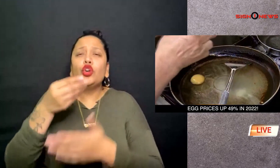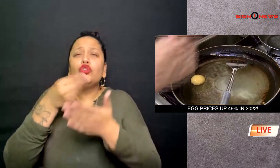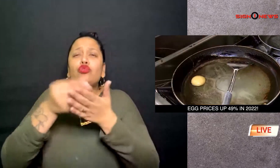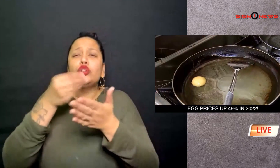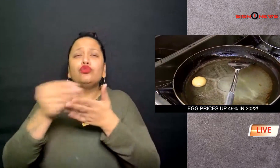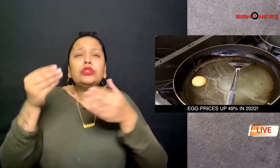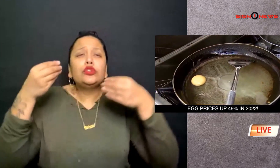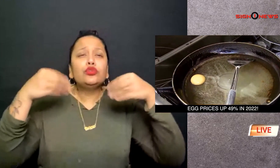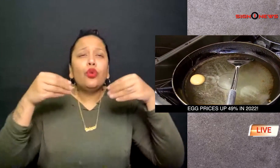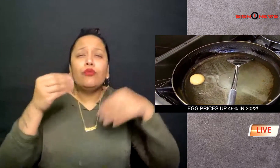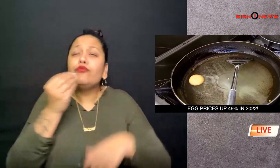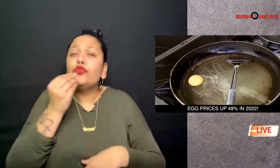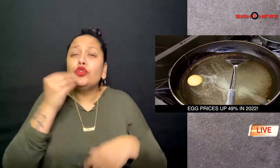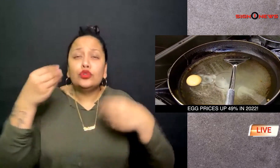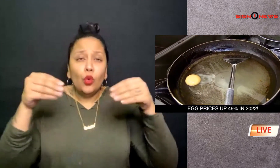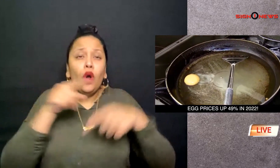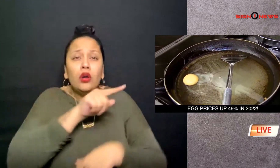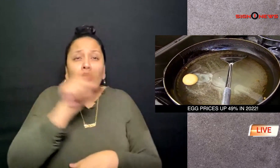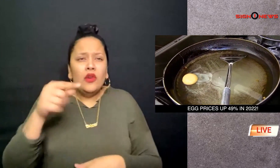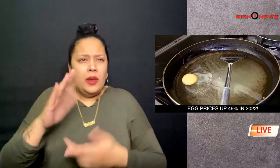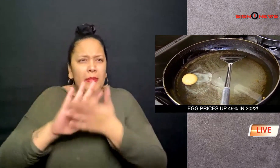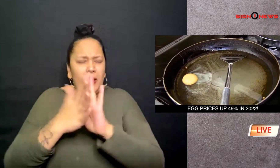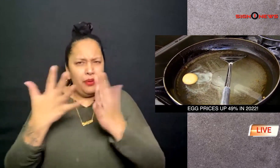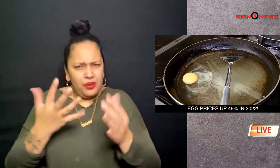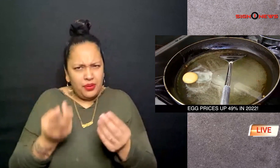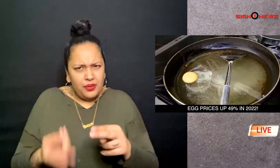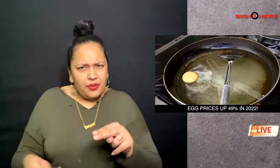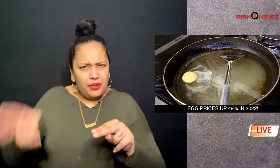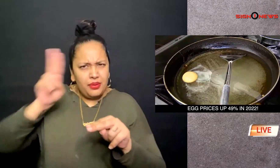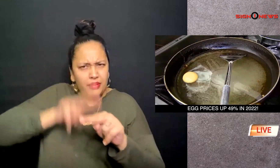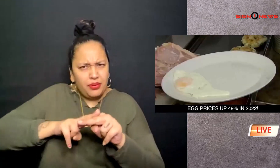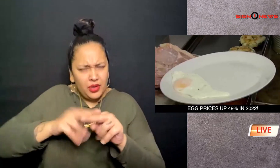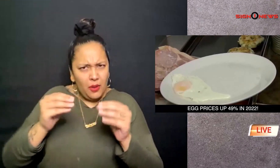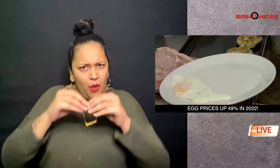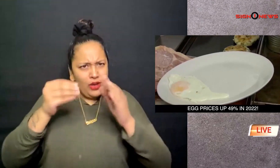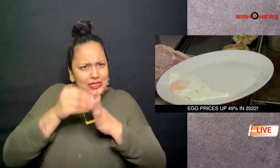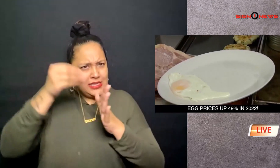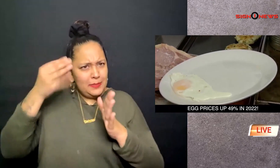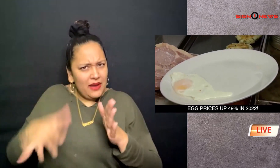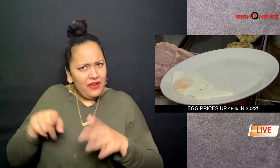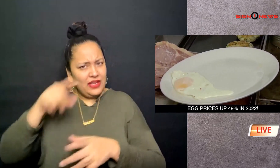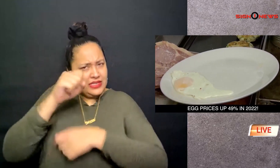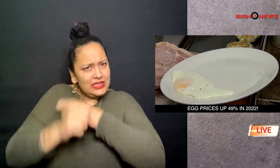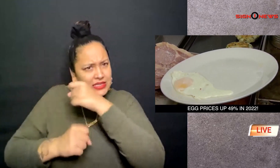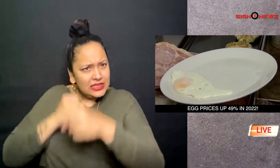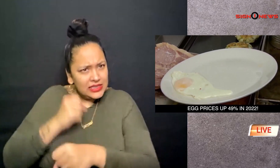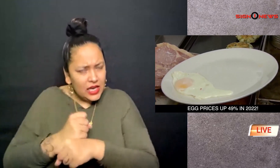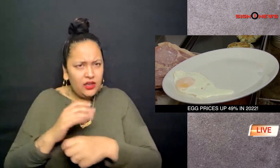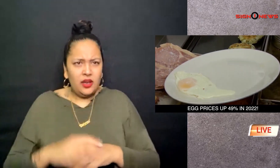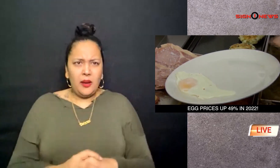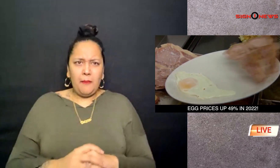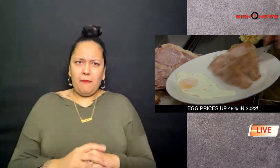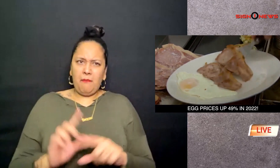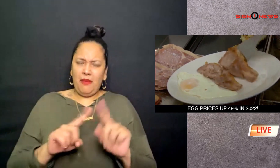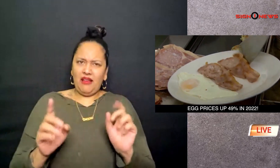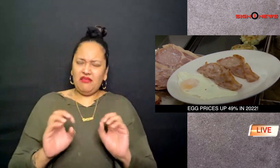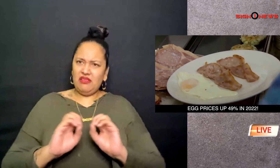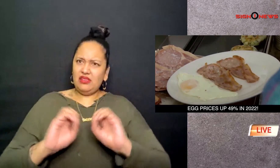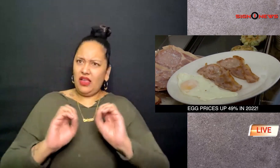you may have noticed several grocery store items have become more expensive this year